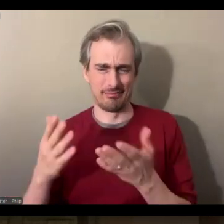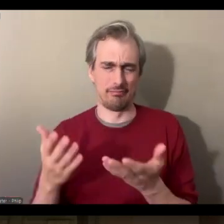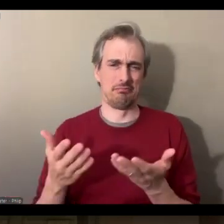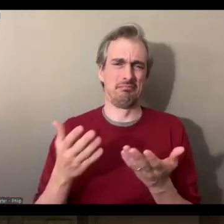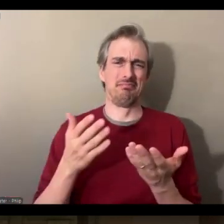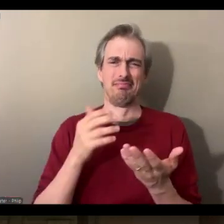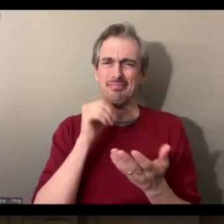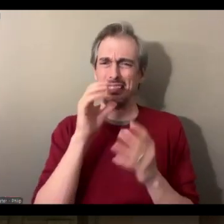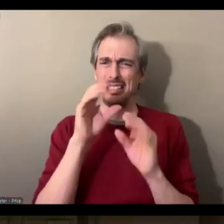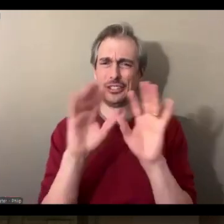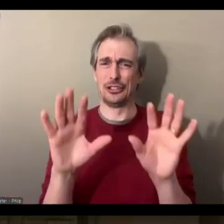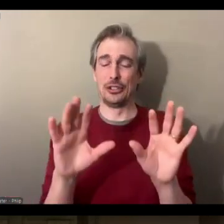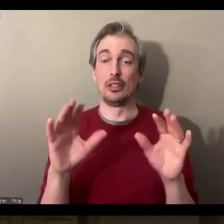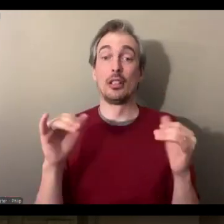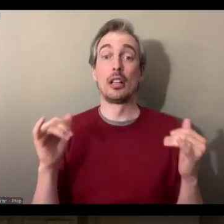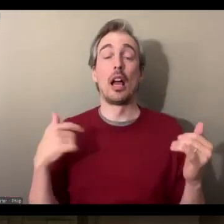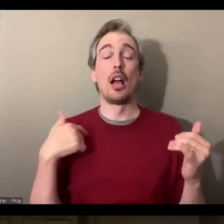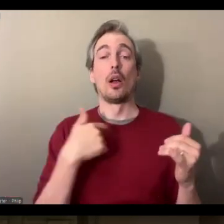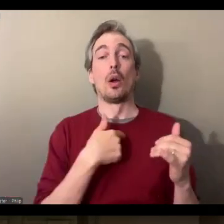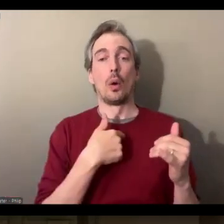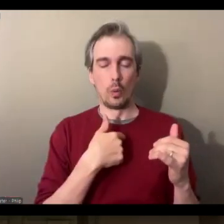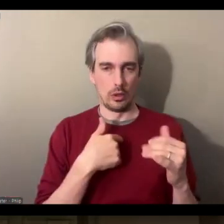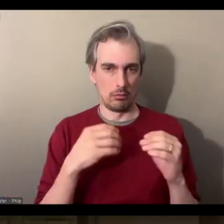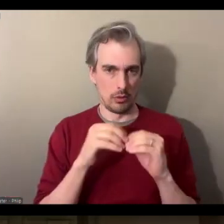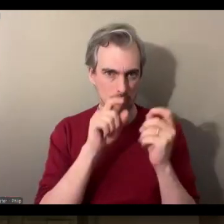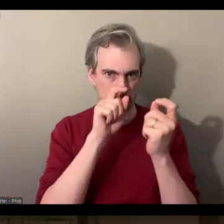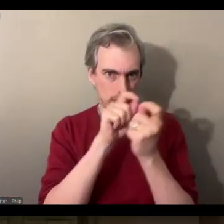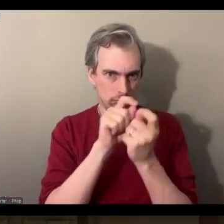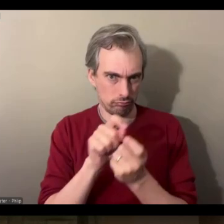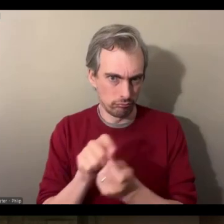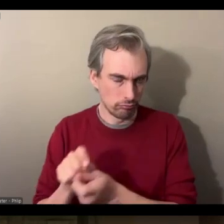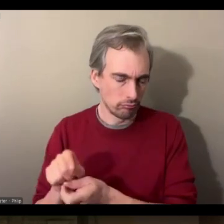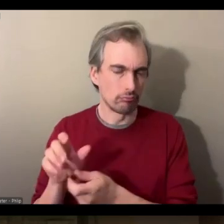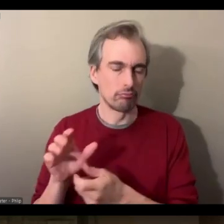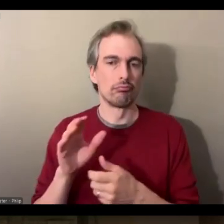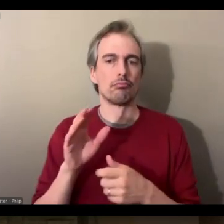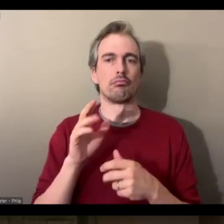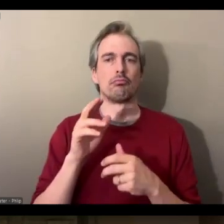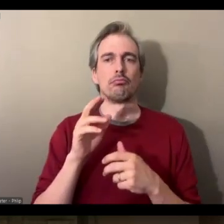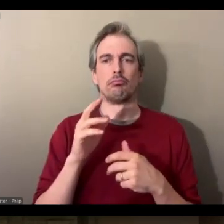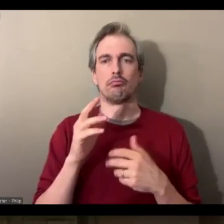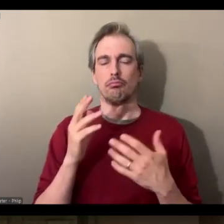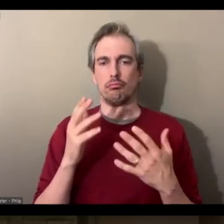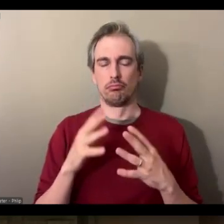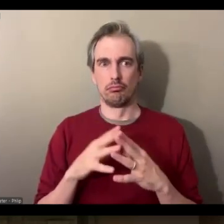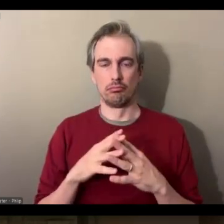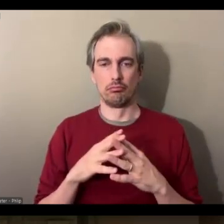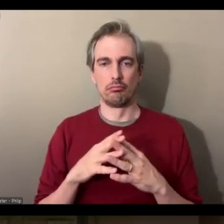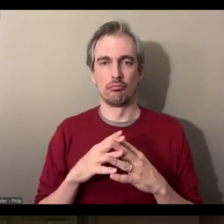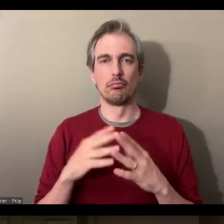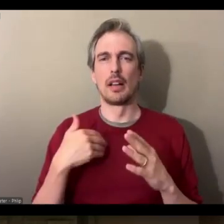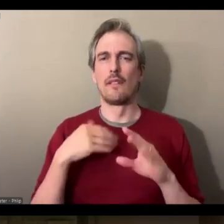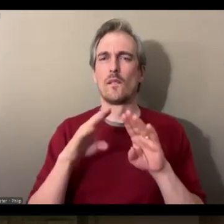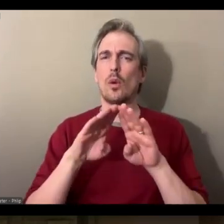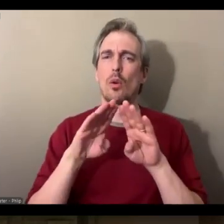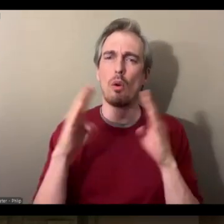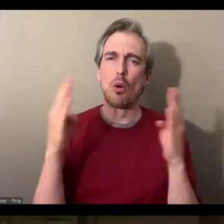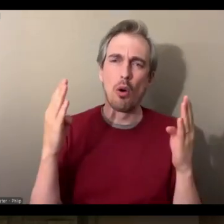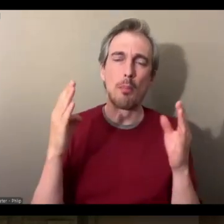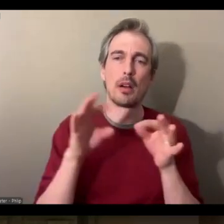we've got companion seats defined, audio described locations, open captions, ASL, depending on the